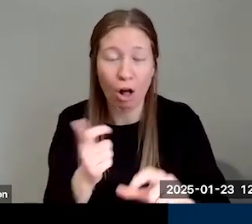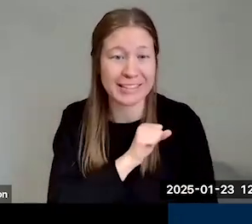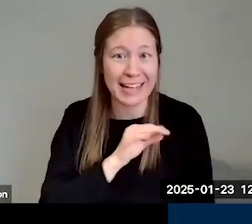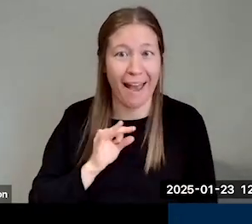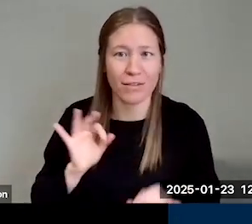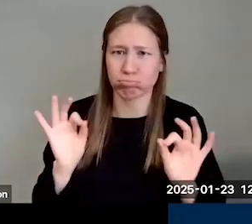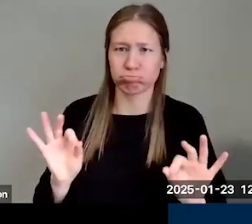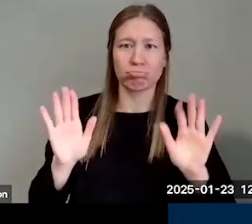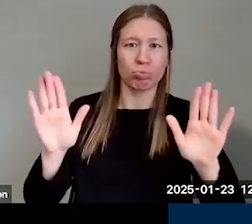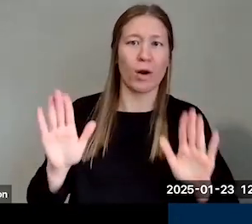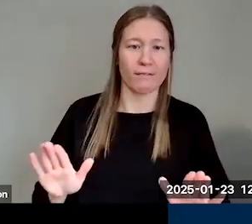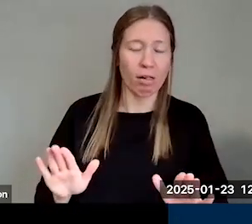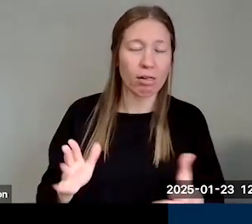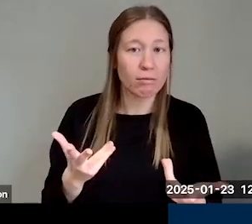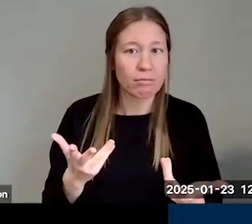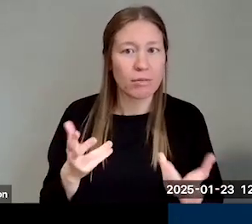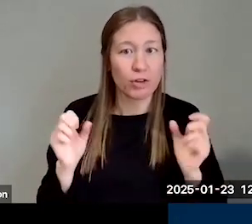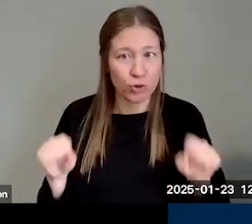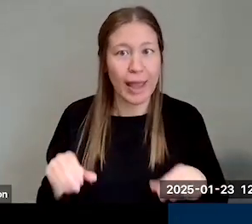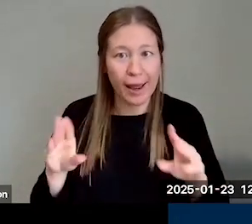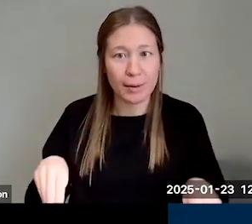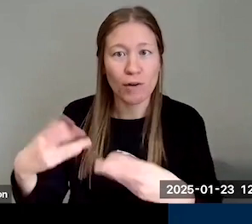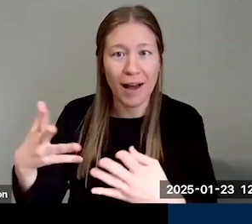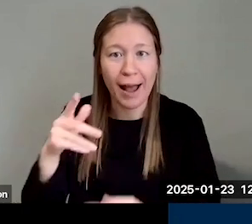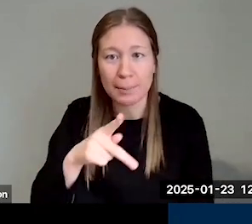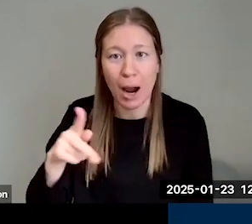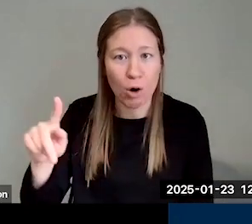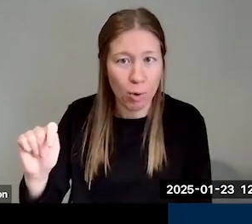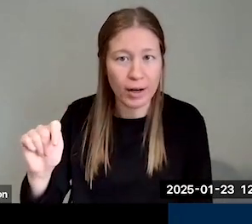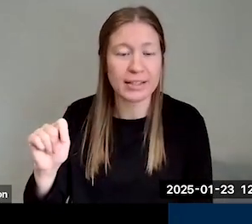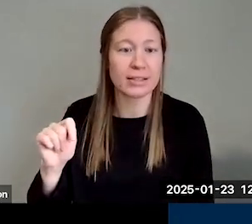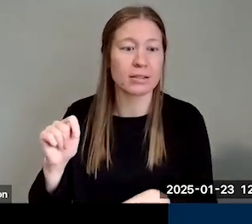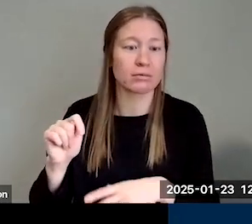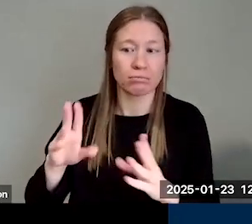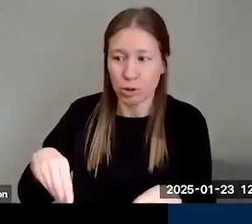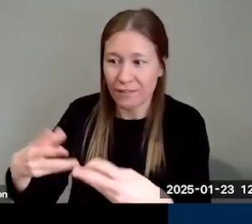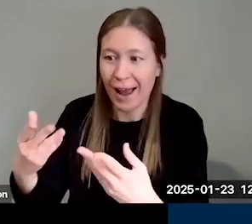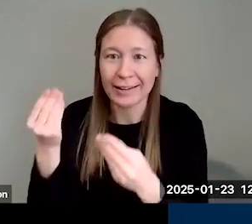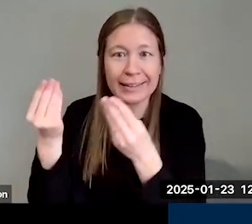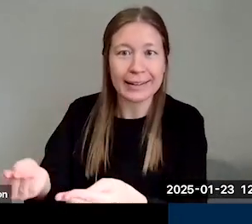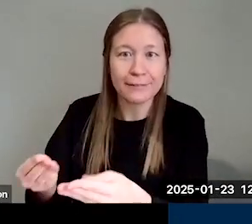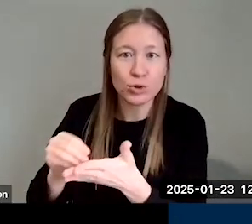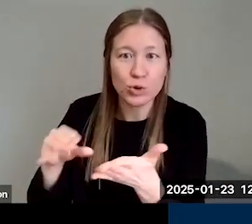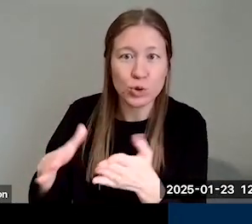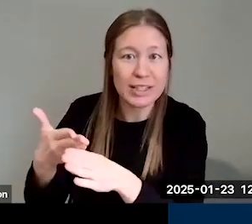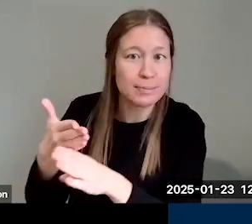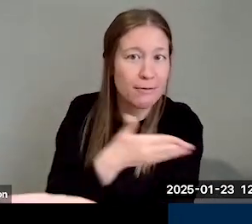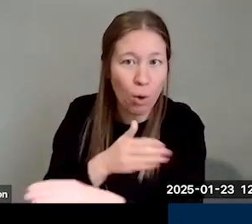I think that if you can provide PowerPoints to students ahead of time, regardless of disability,